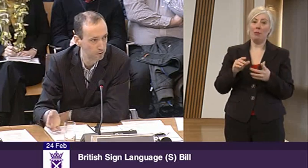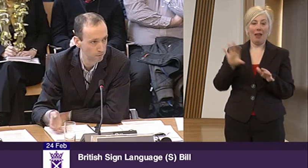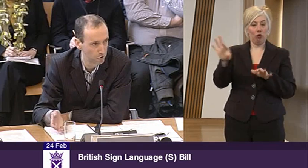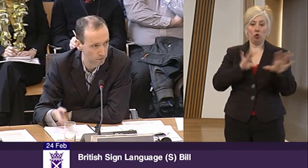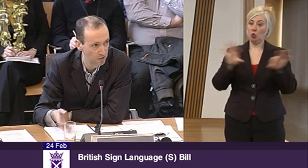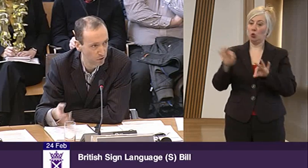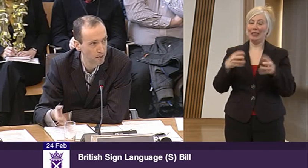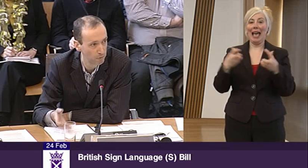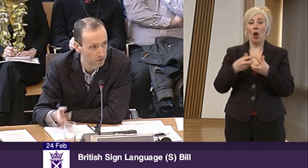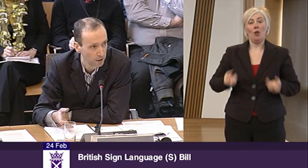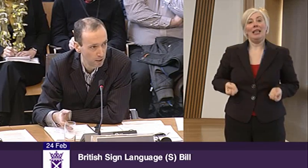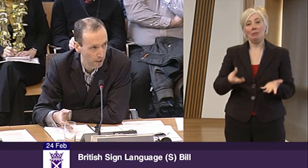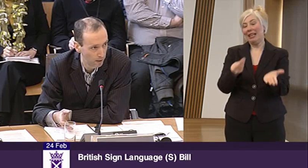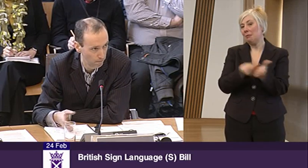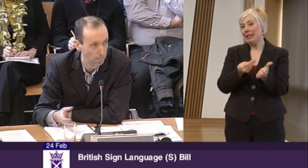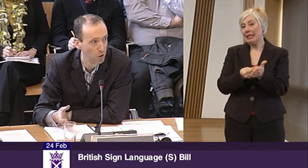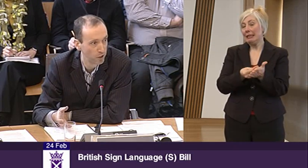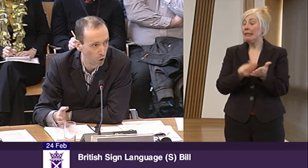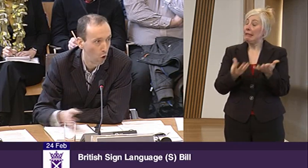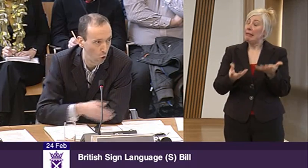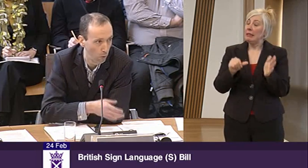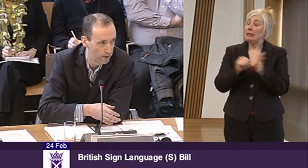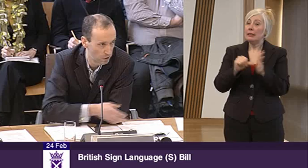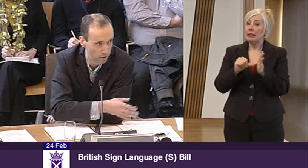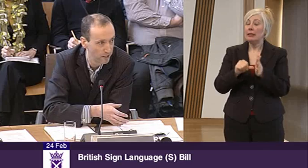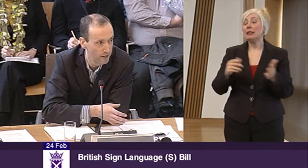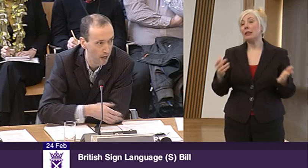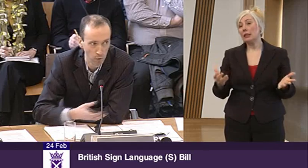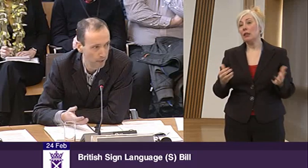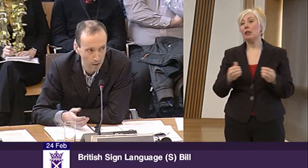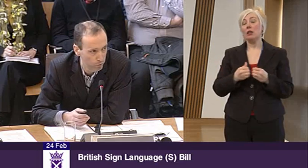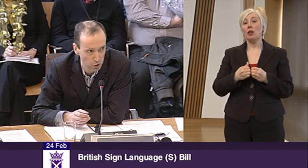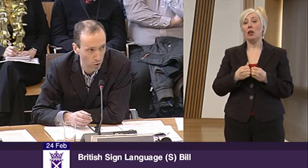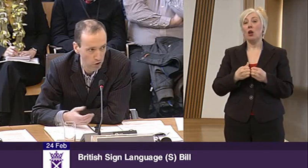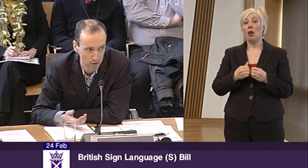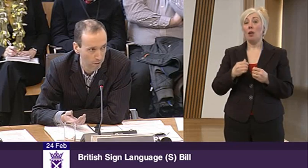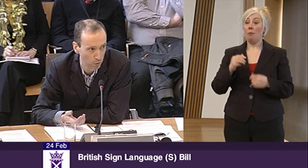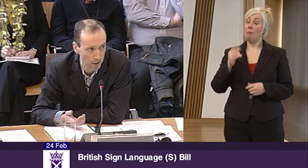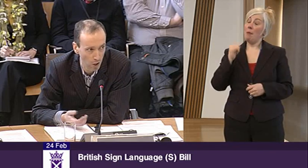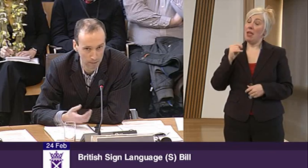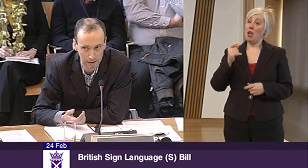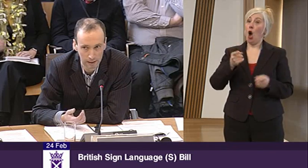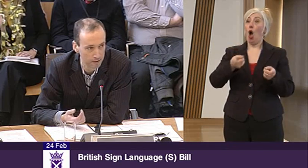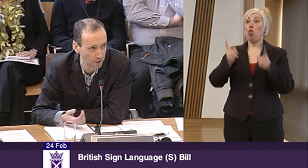outside the sensory impairment budget or from within it. That would have to be weighed up.